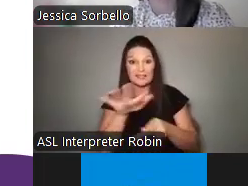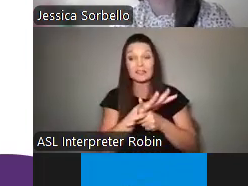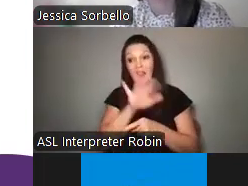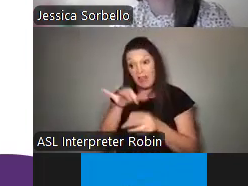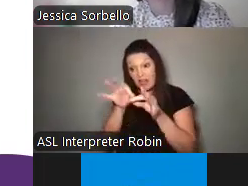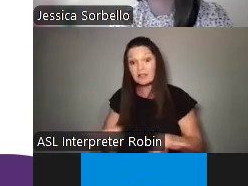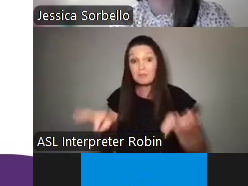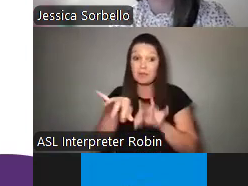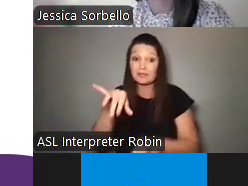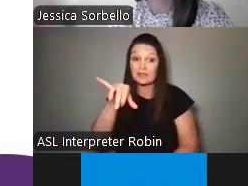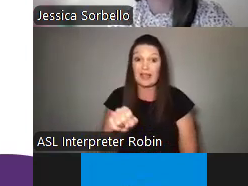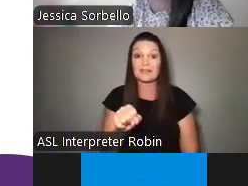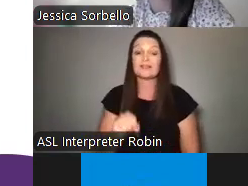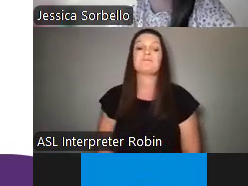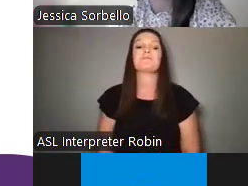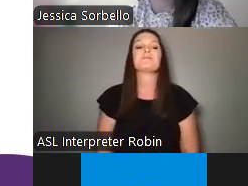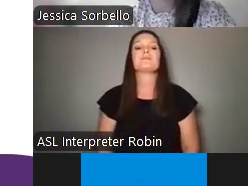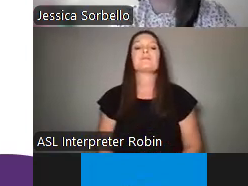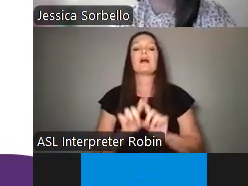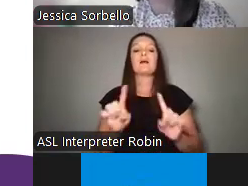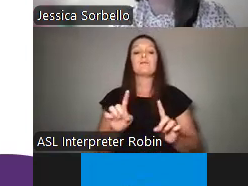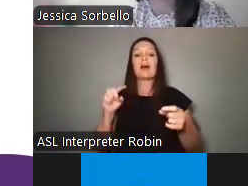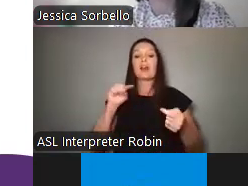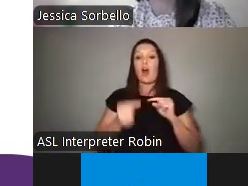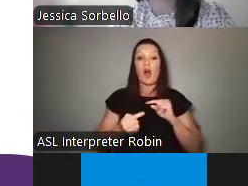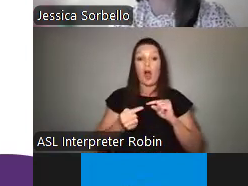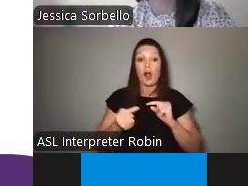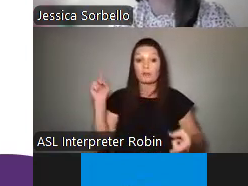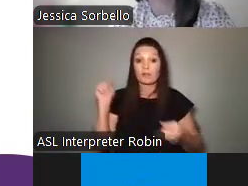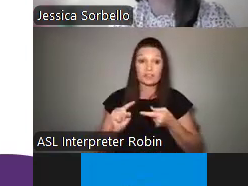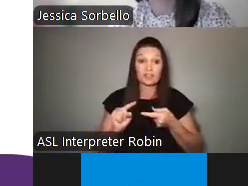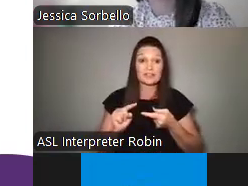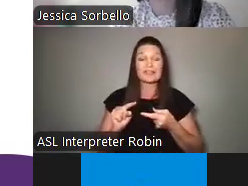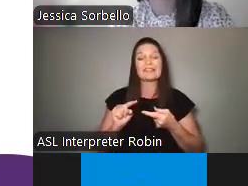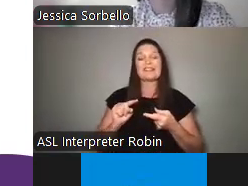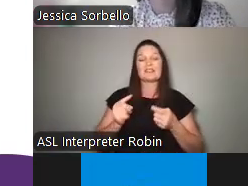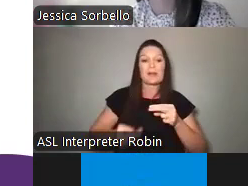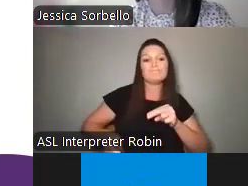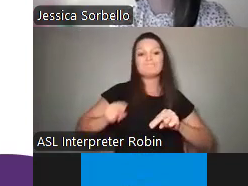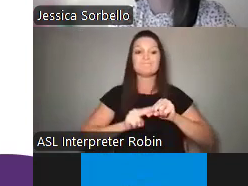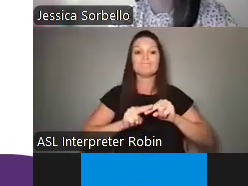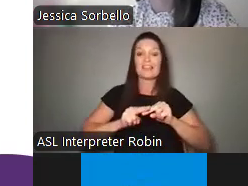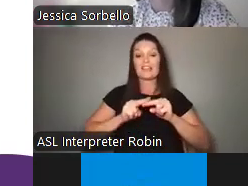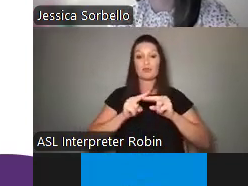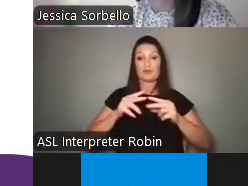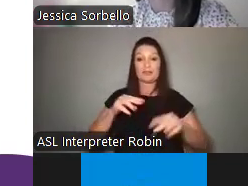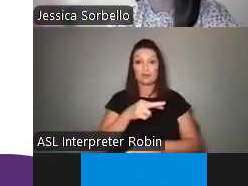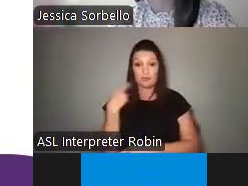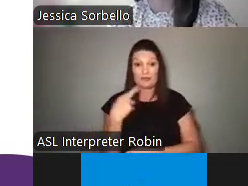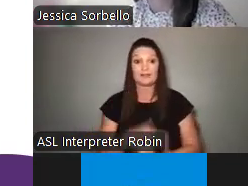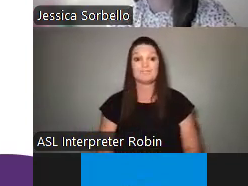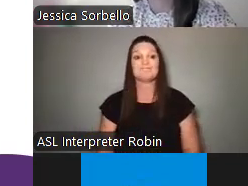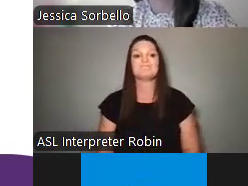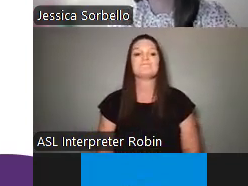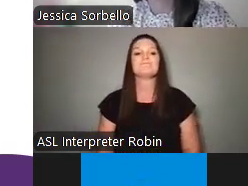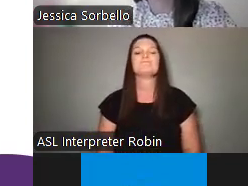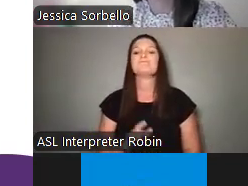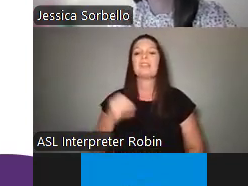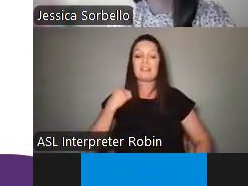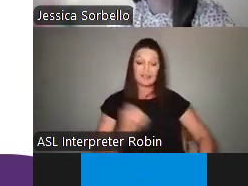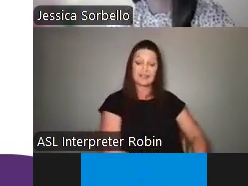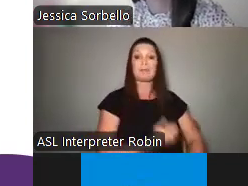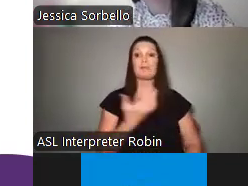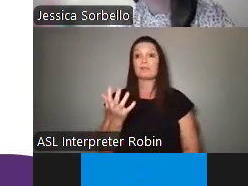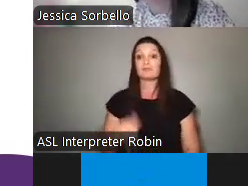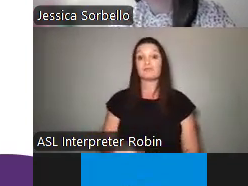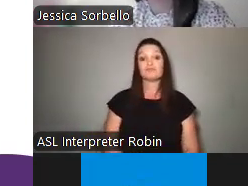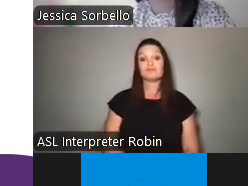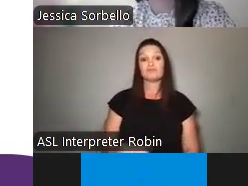reduction is anything that mitigates risk. Seat belts.